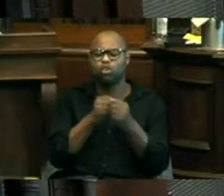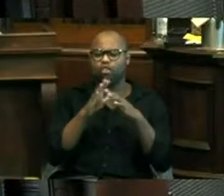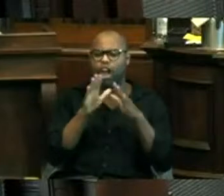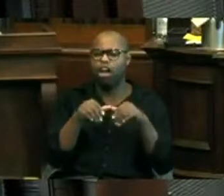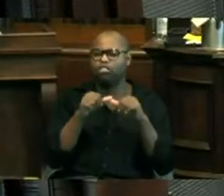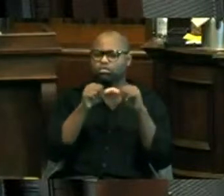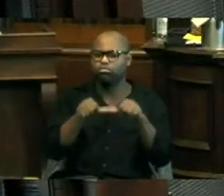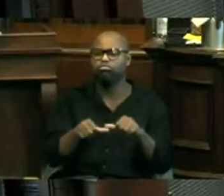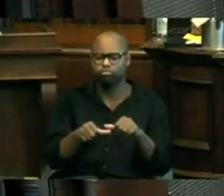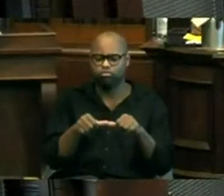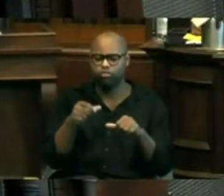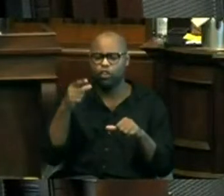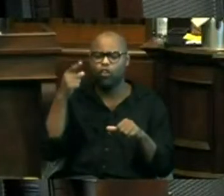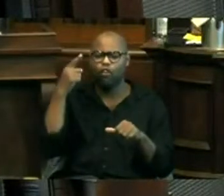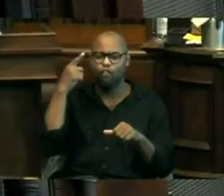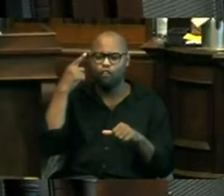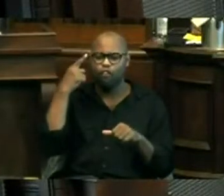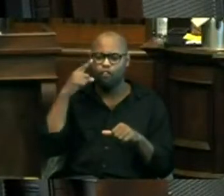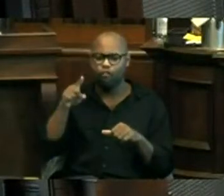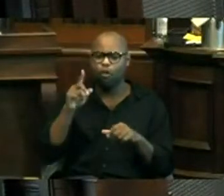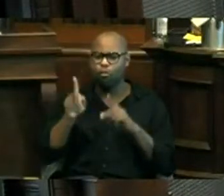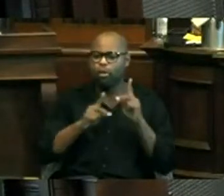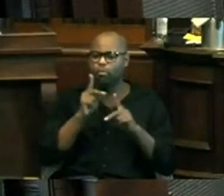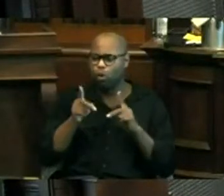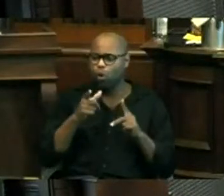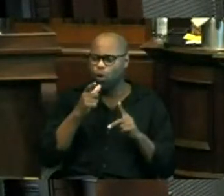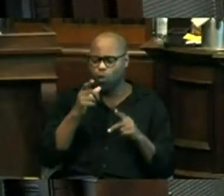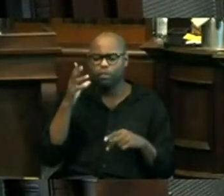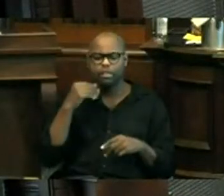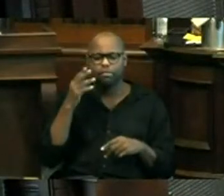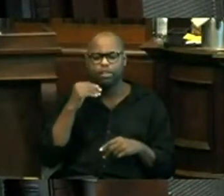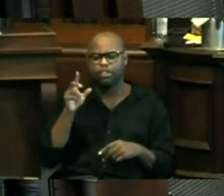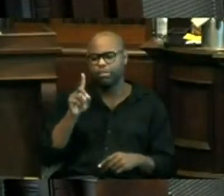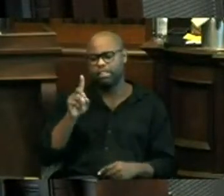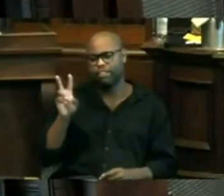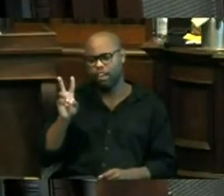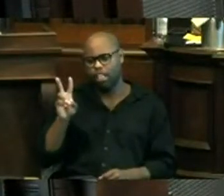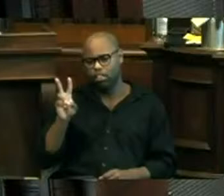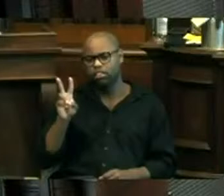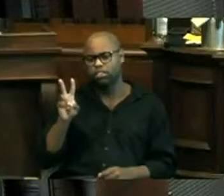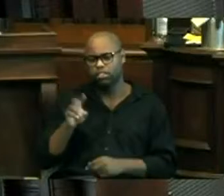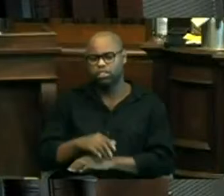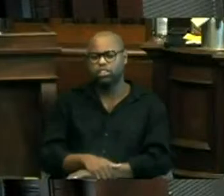units are permanent, supportive